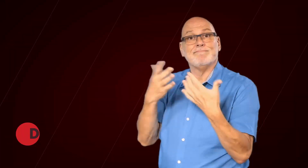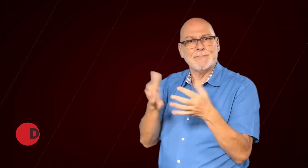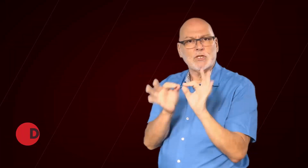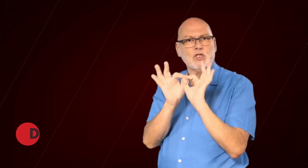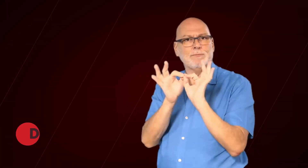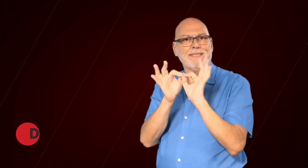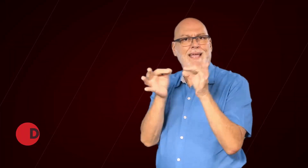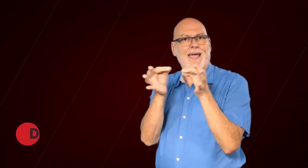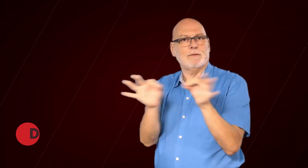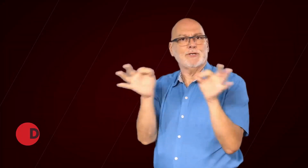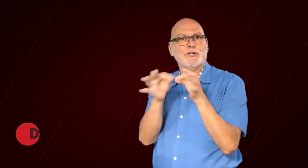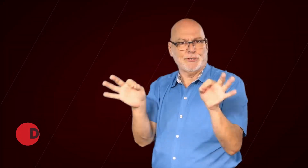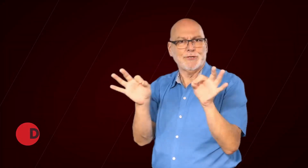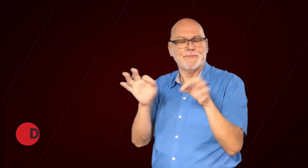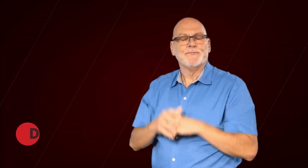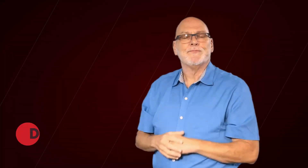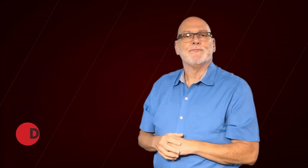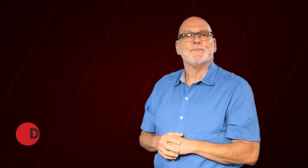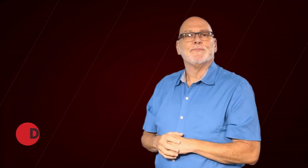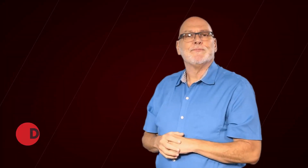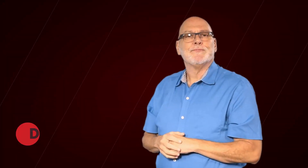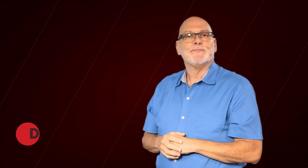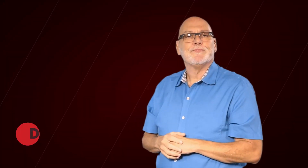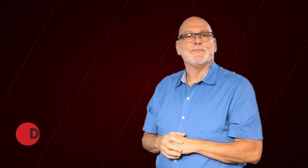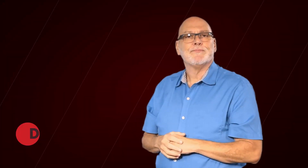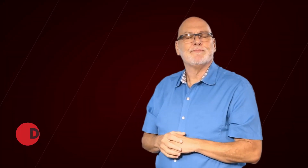language interpreters.